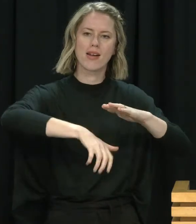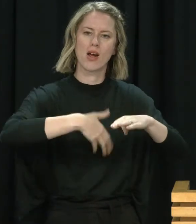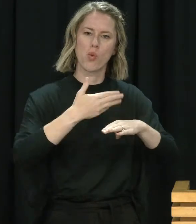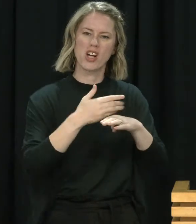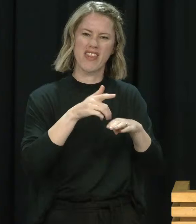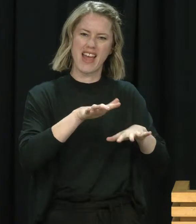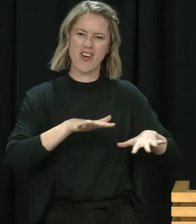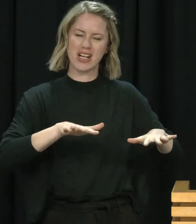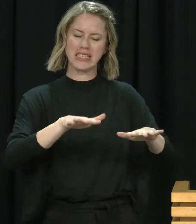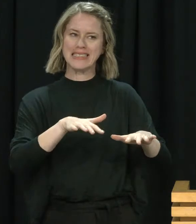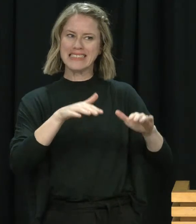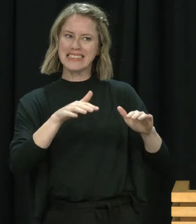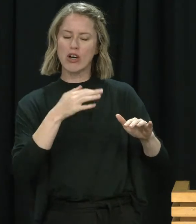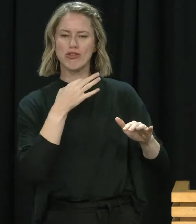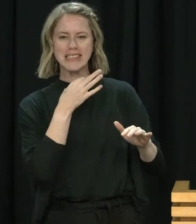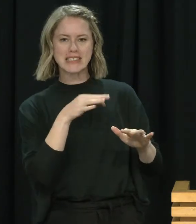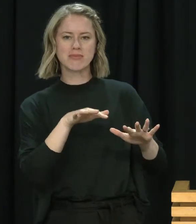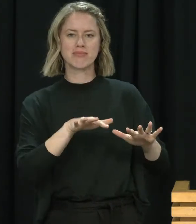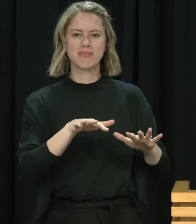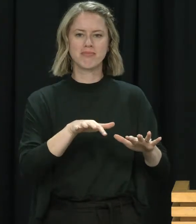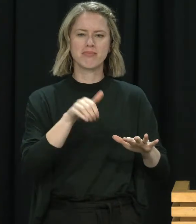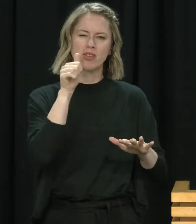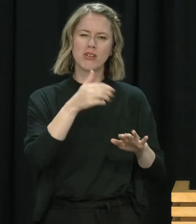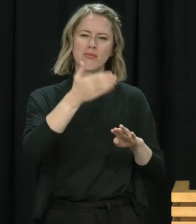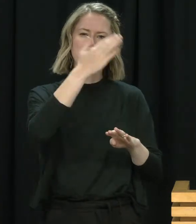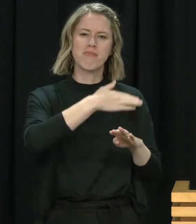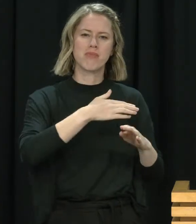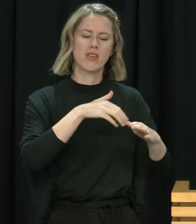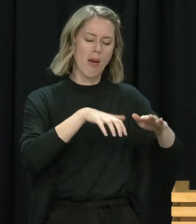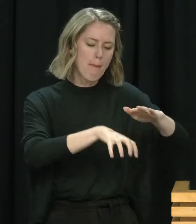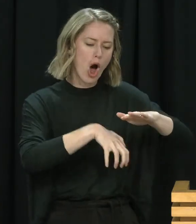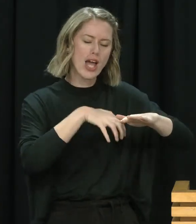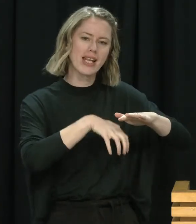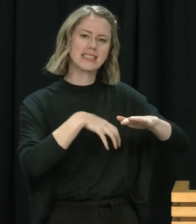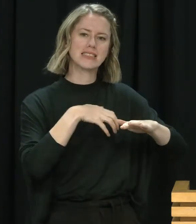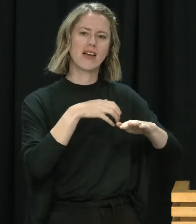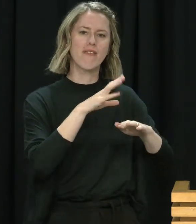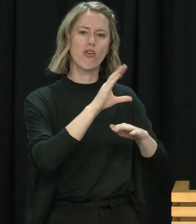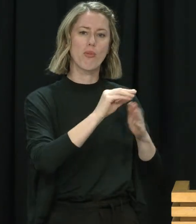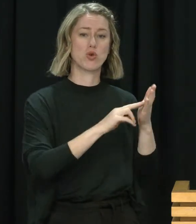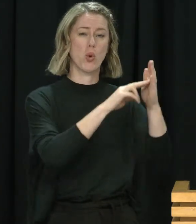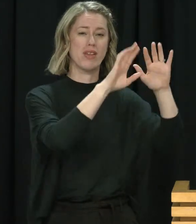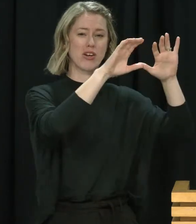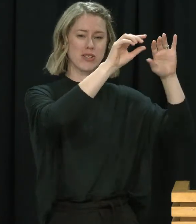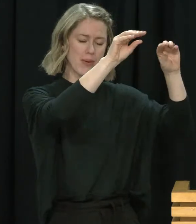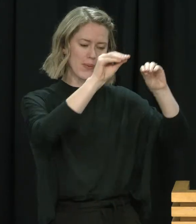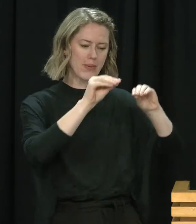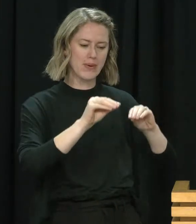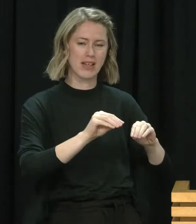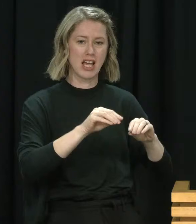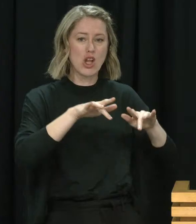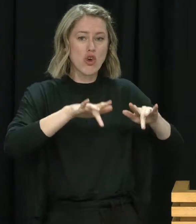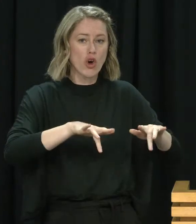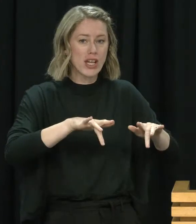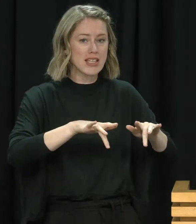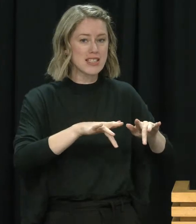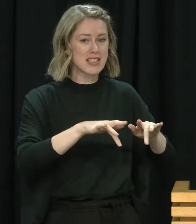we've got some minors in those locations. I don't know if I've got the exact numbers here but reasonable numbers of